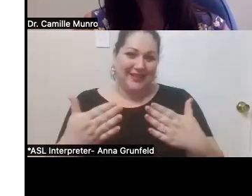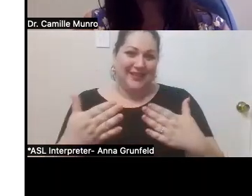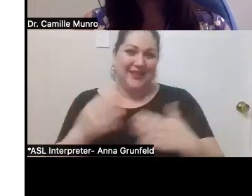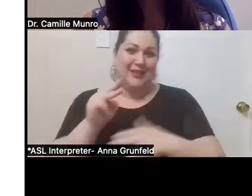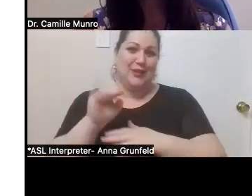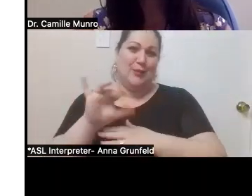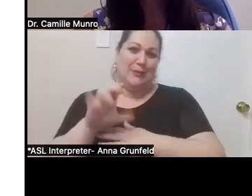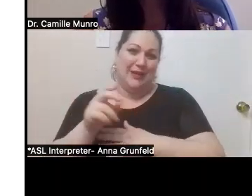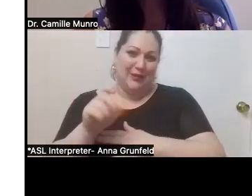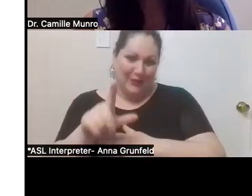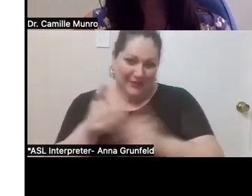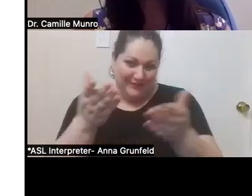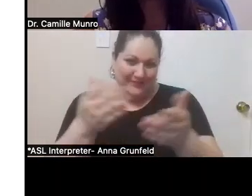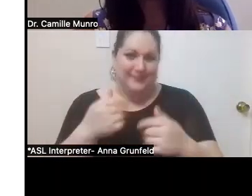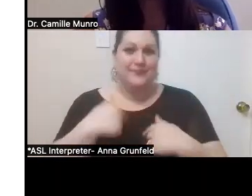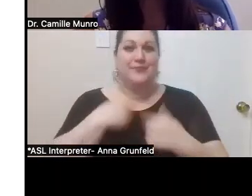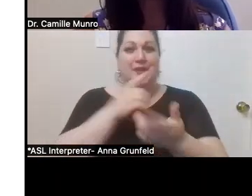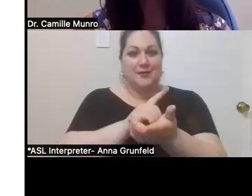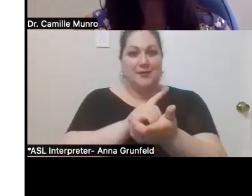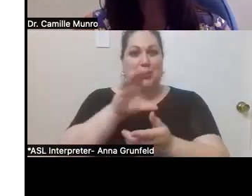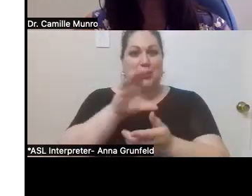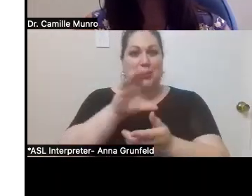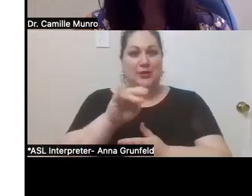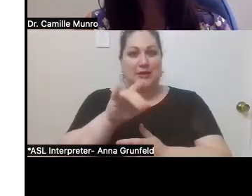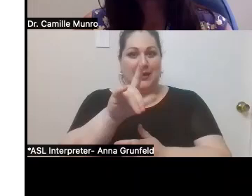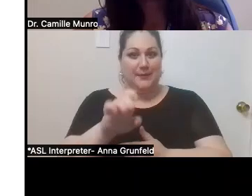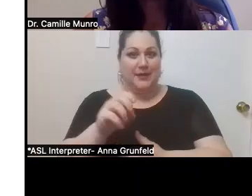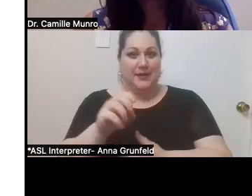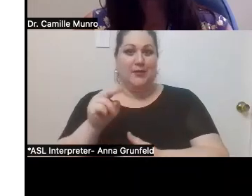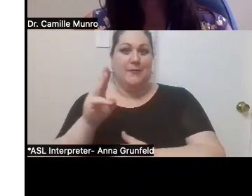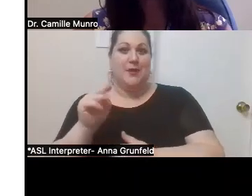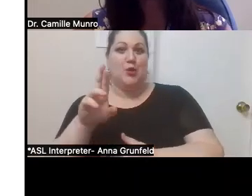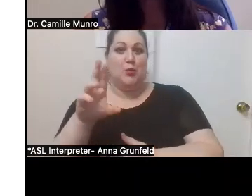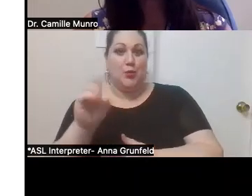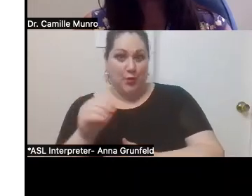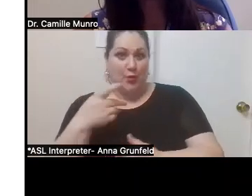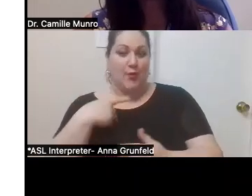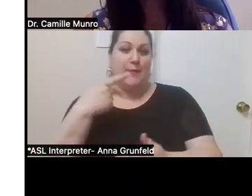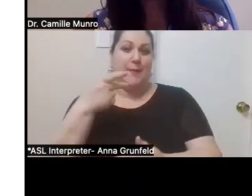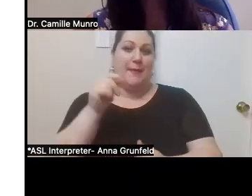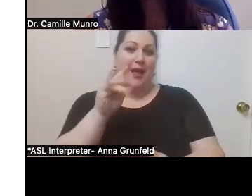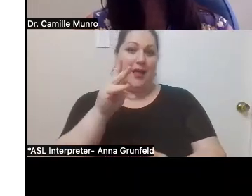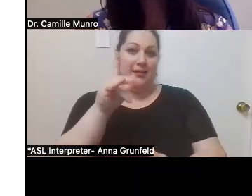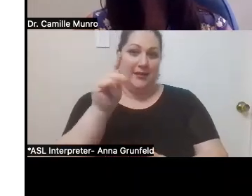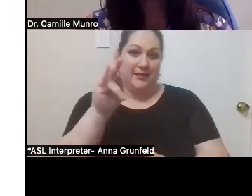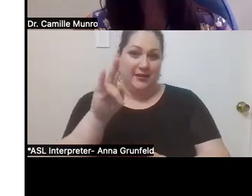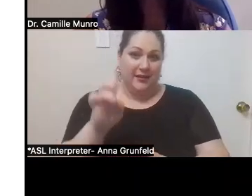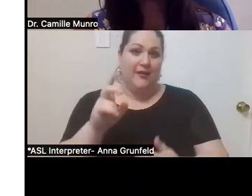I'm Dr. Camille Munro, I'm a palliative medicine physician at the Ottawa Hospital and Director of